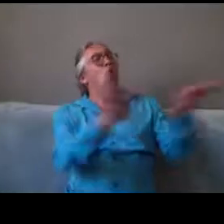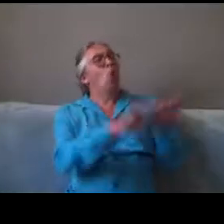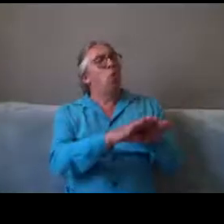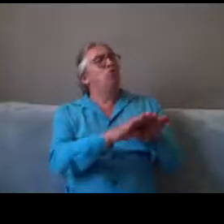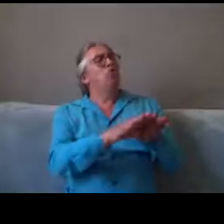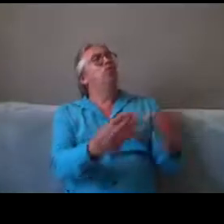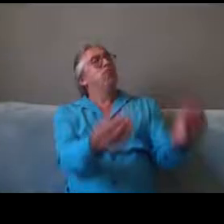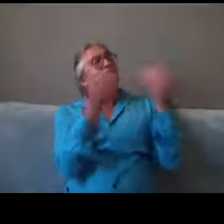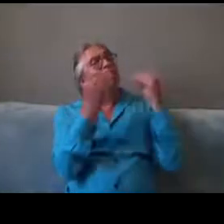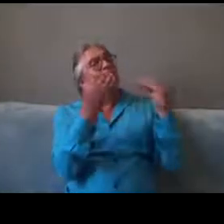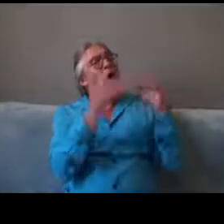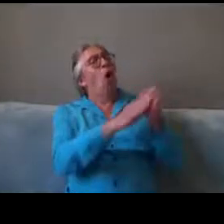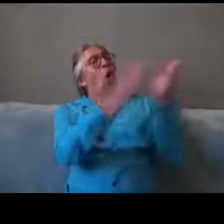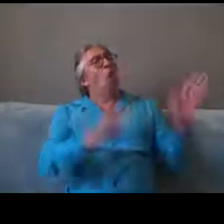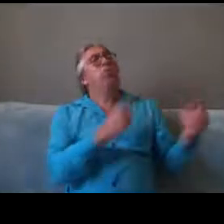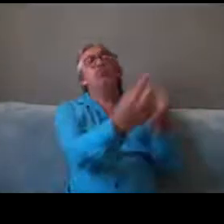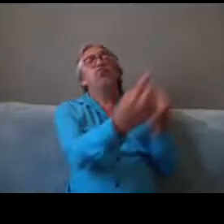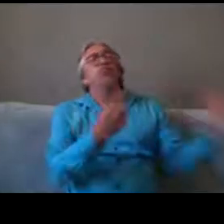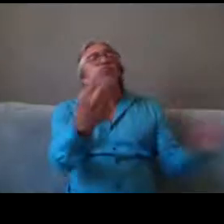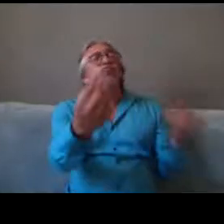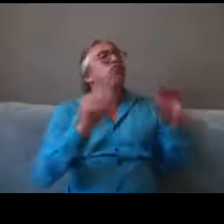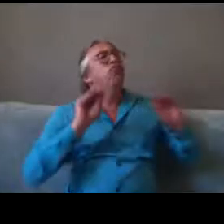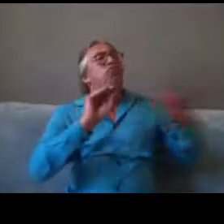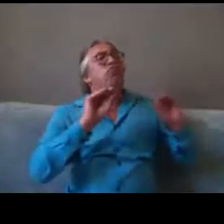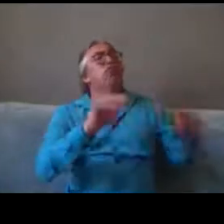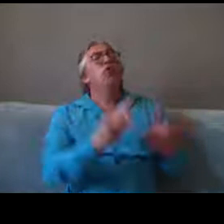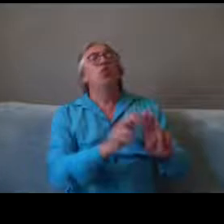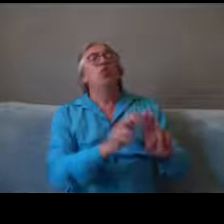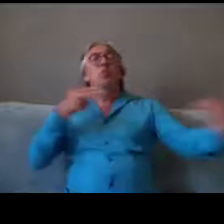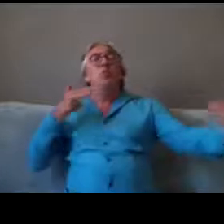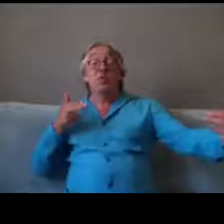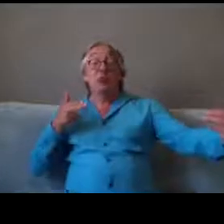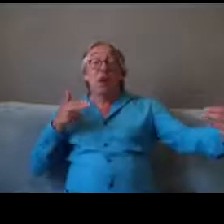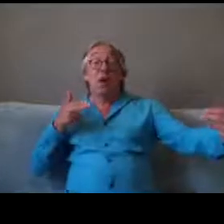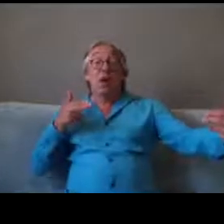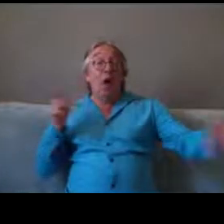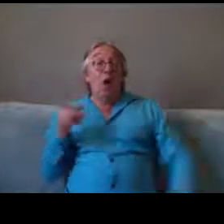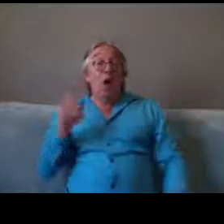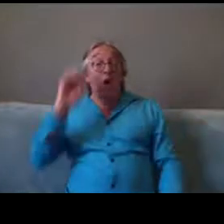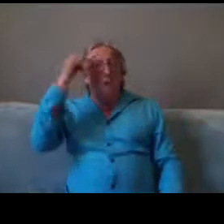We have the mobility of youth workers, they visit another organisation abroad